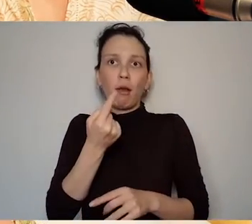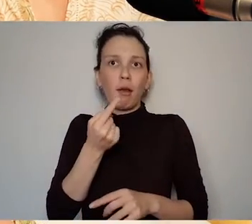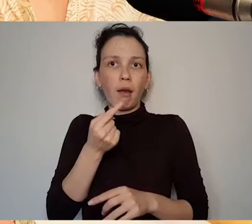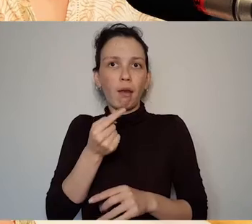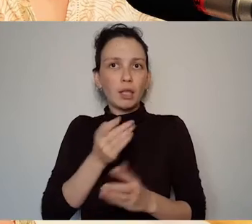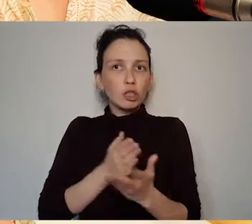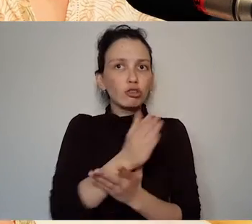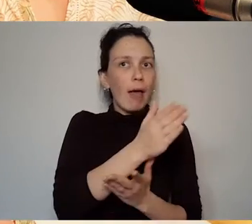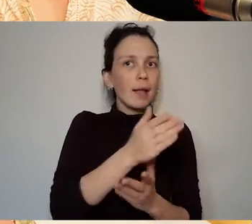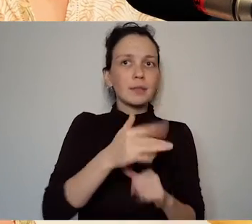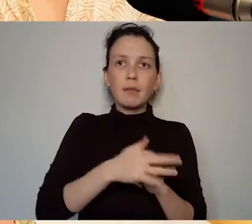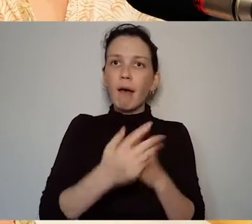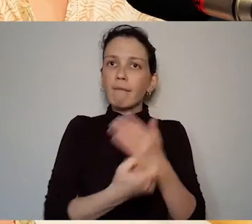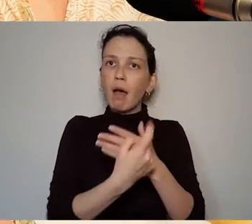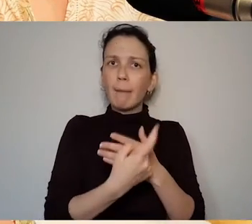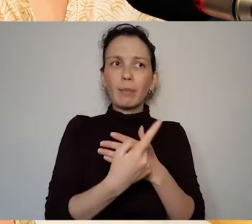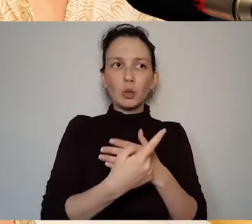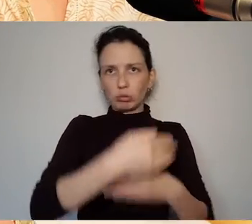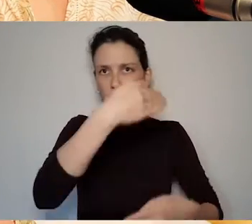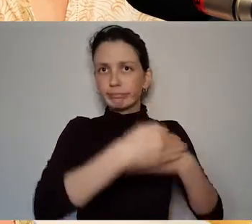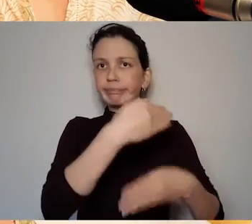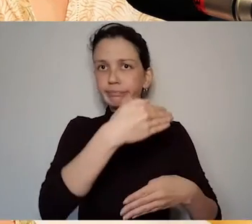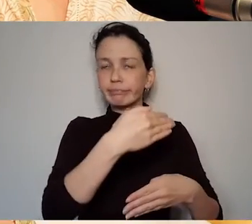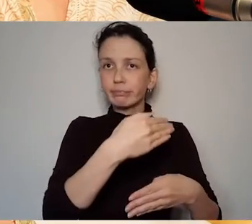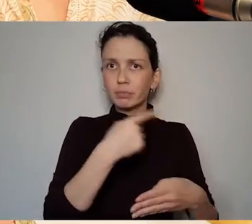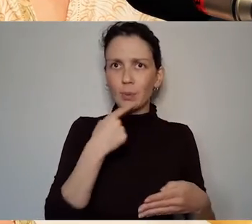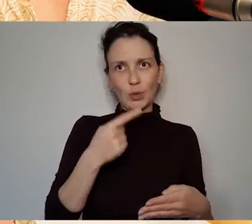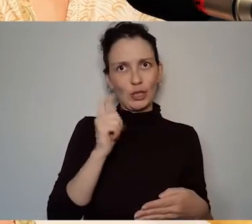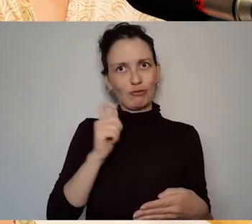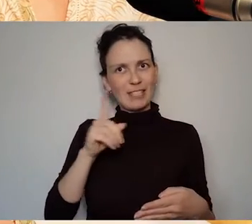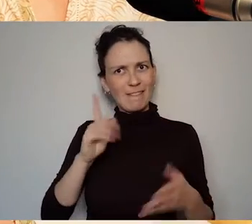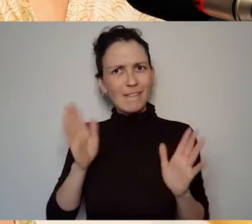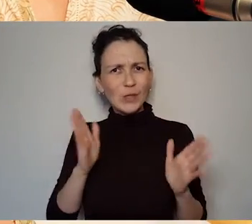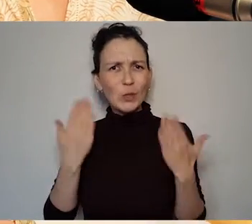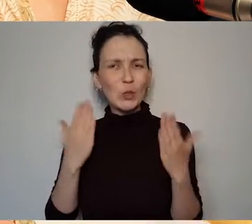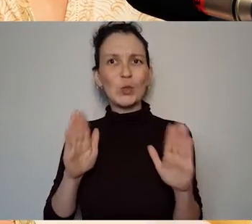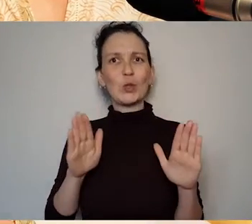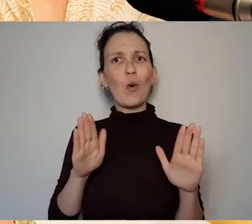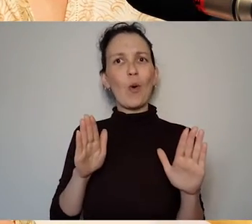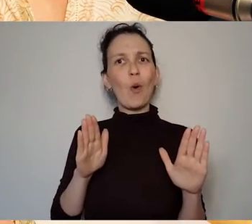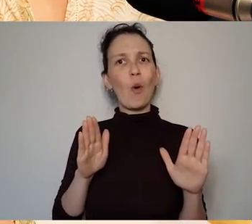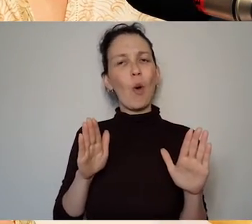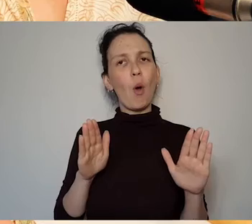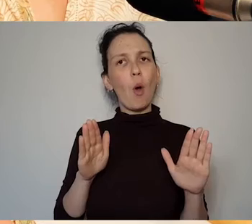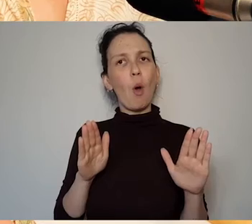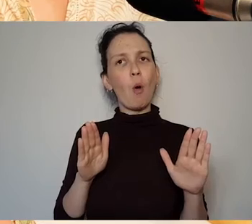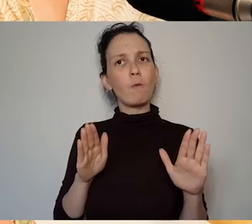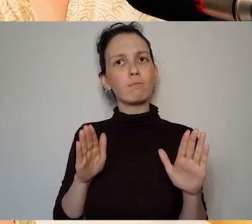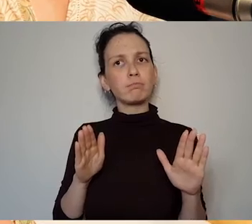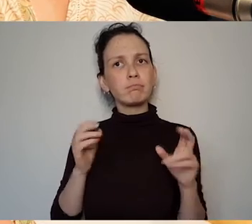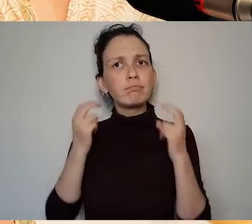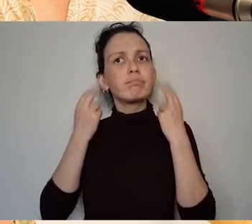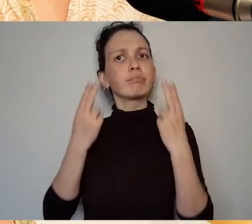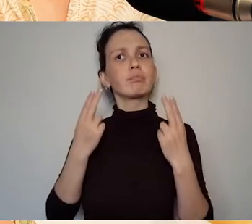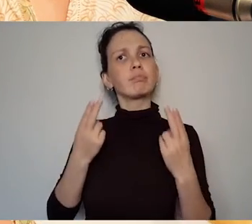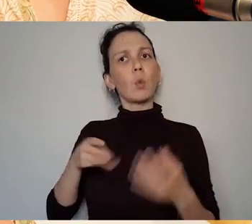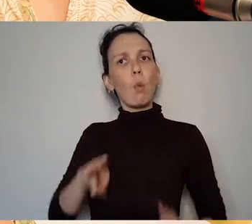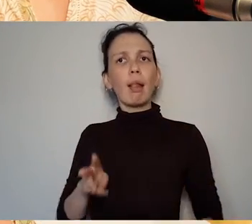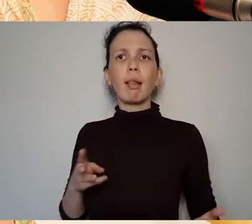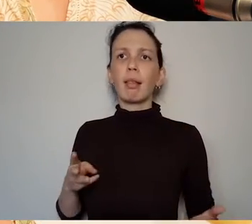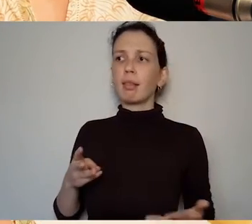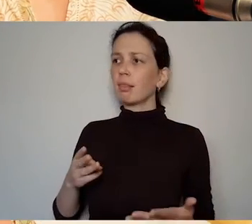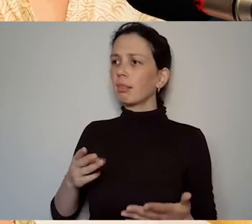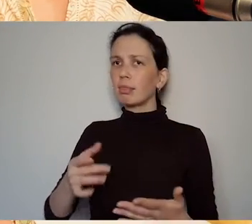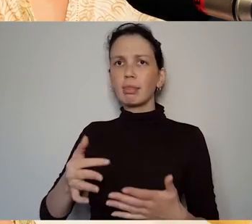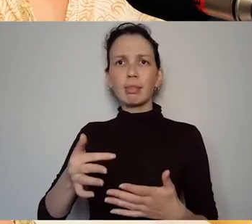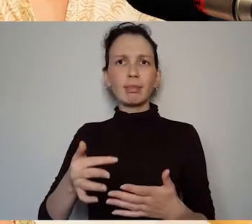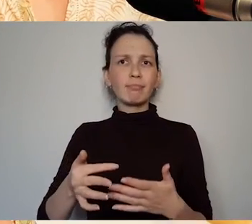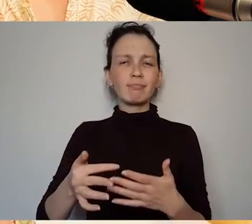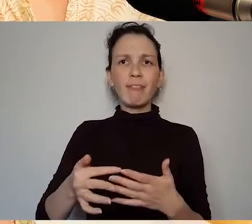Deevy shows us through her tenacious commitment to writing that she was never just interested